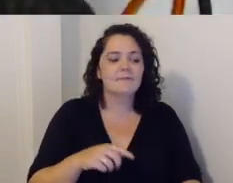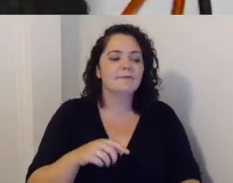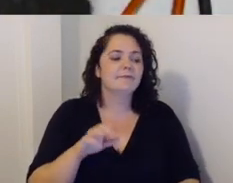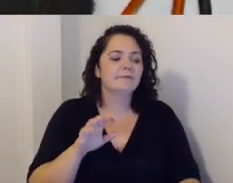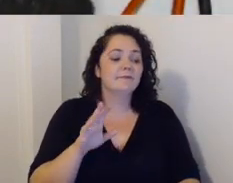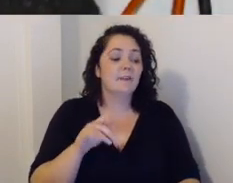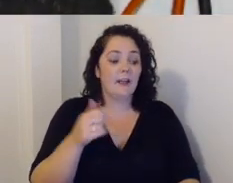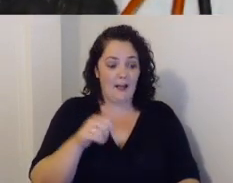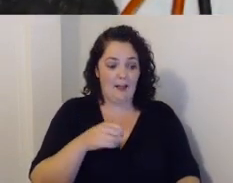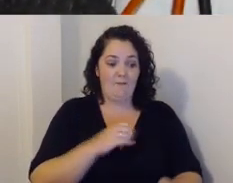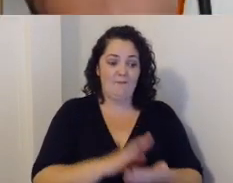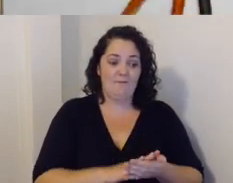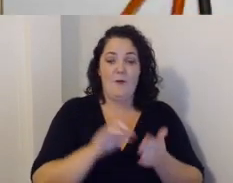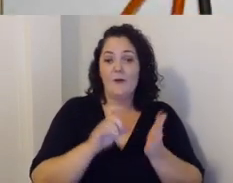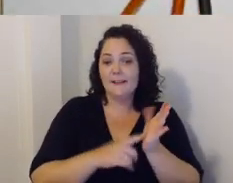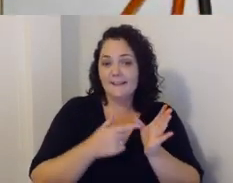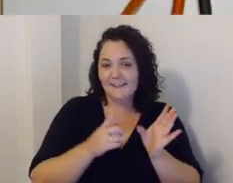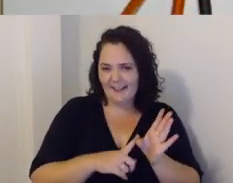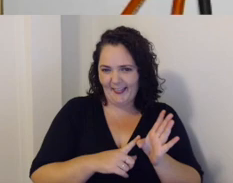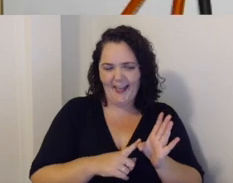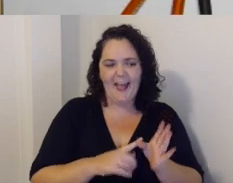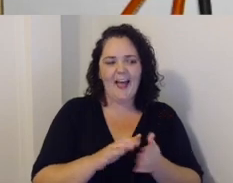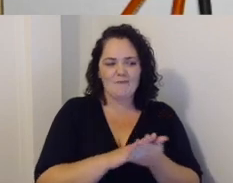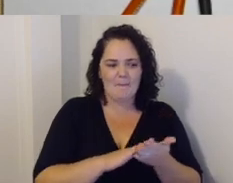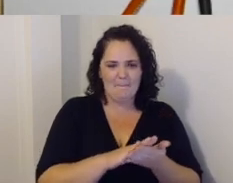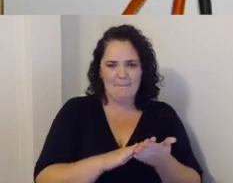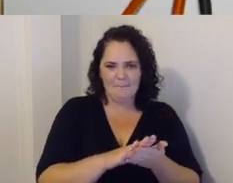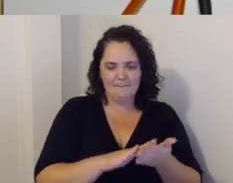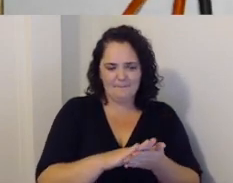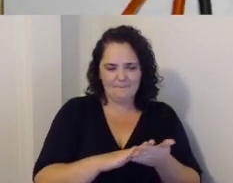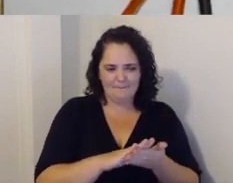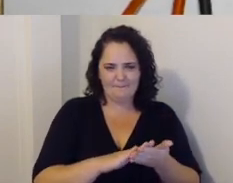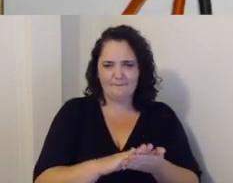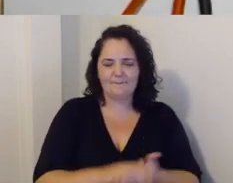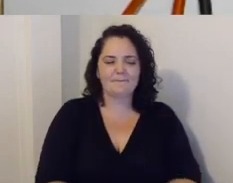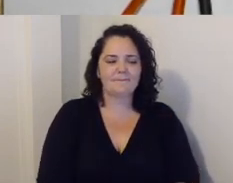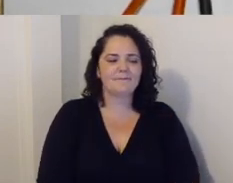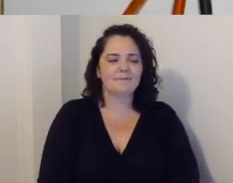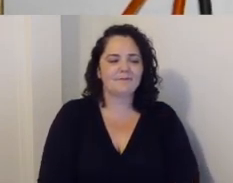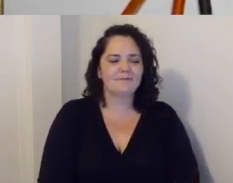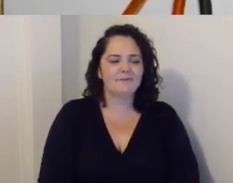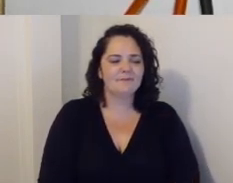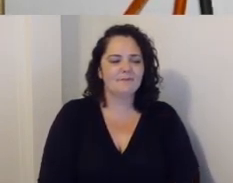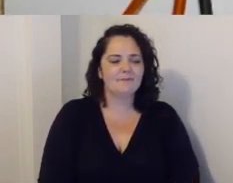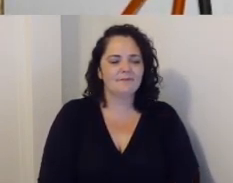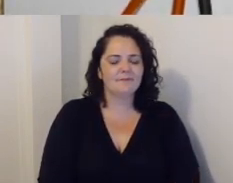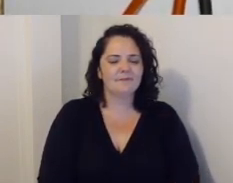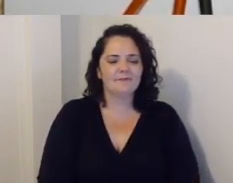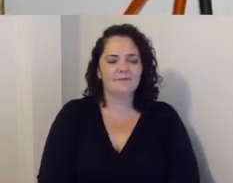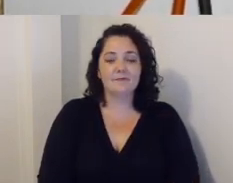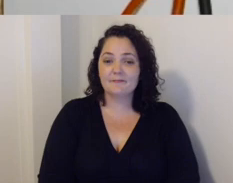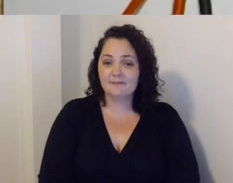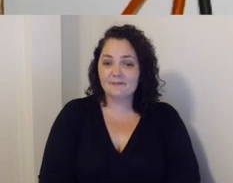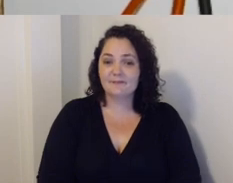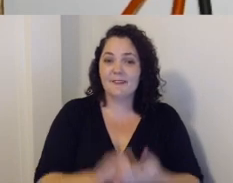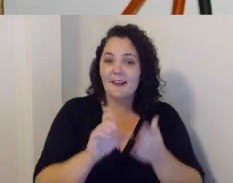I've got my clay right there and I'm going to rub that clay in okay there alright so I've got clay